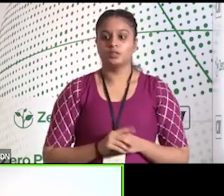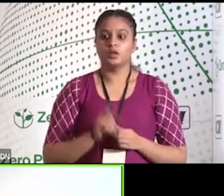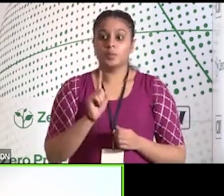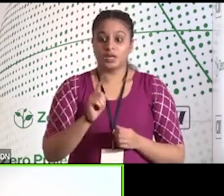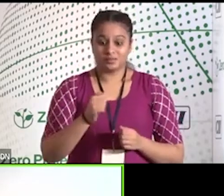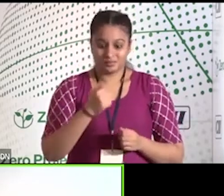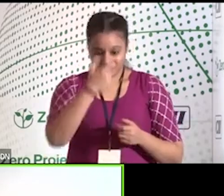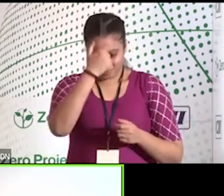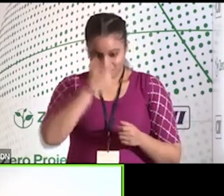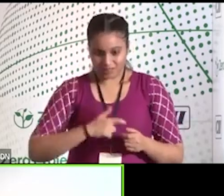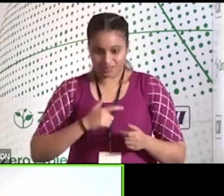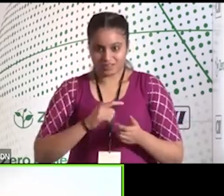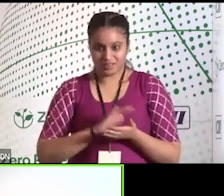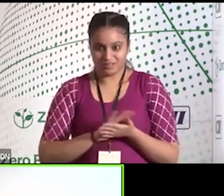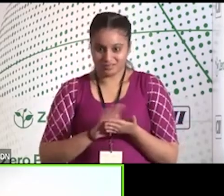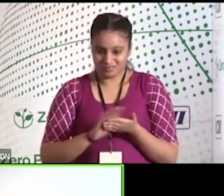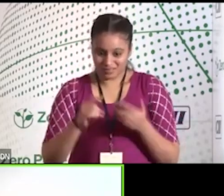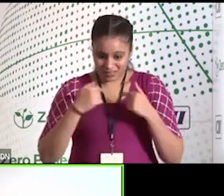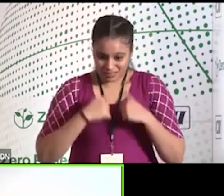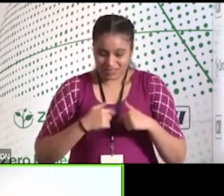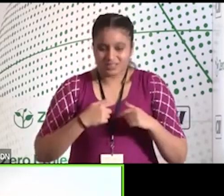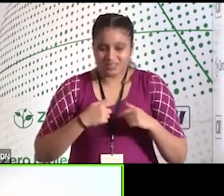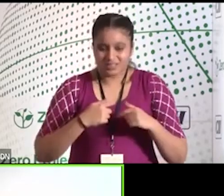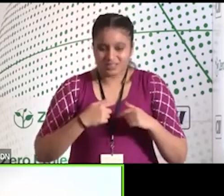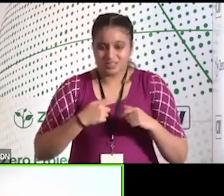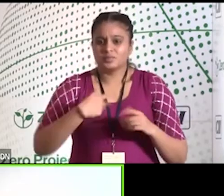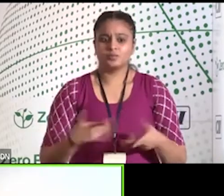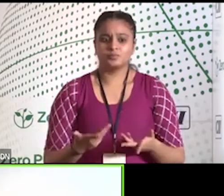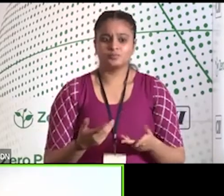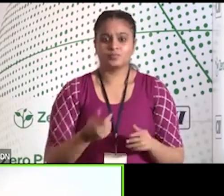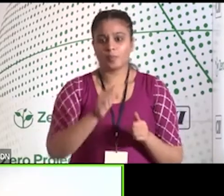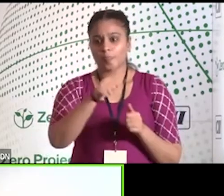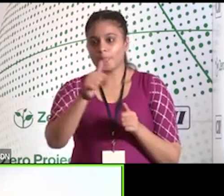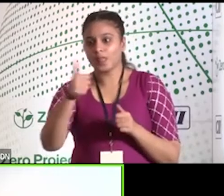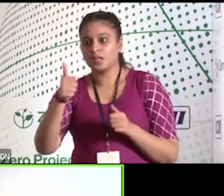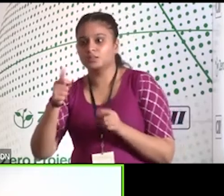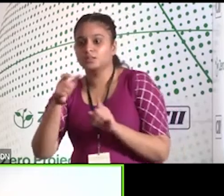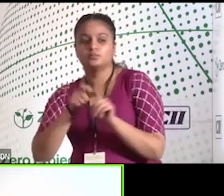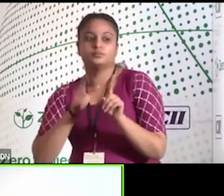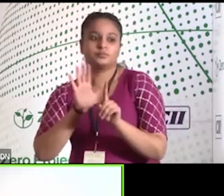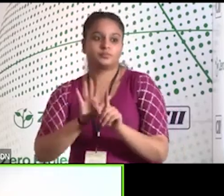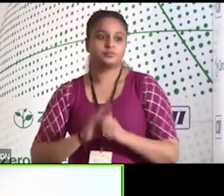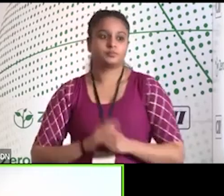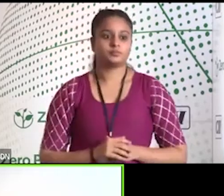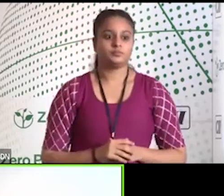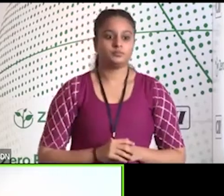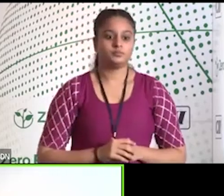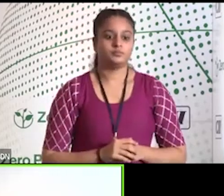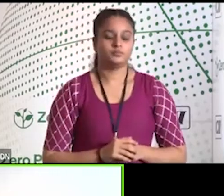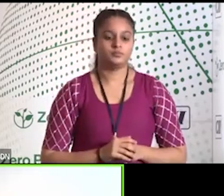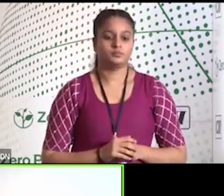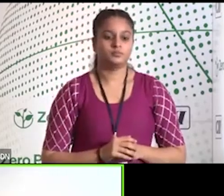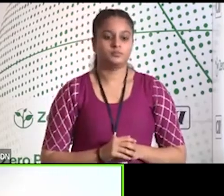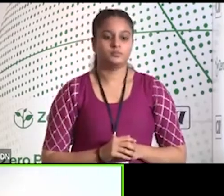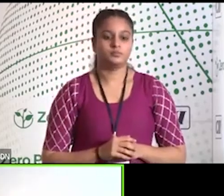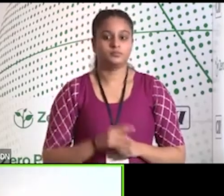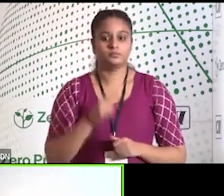this is not important because they always keep others on a priority. So when she took Agilent Tylenol so I think they menstrual hygiene